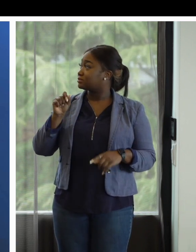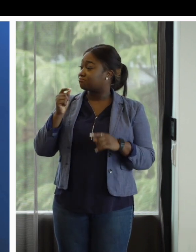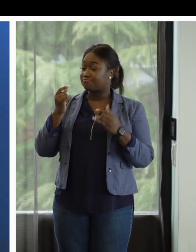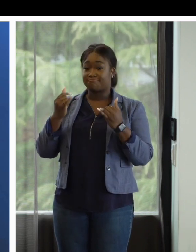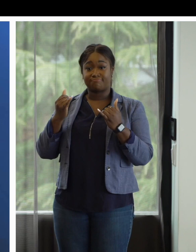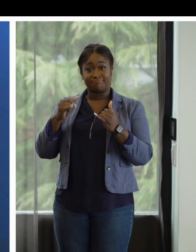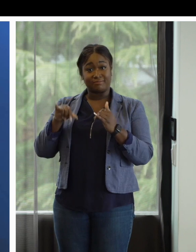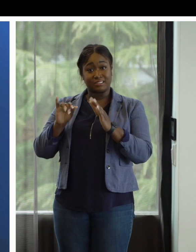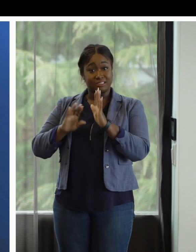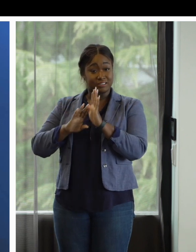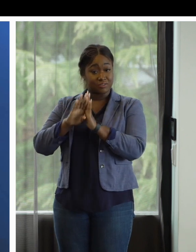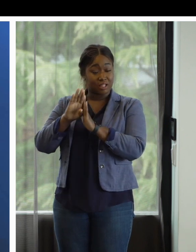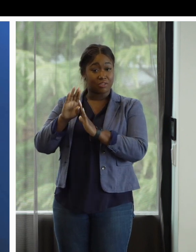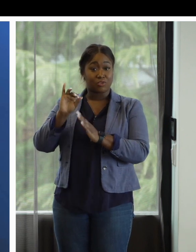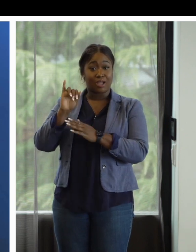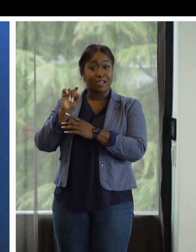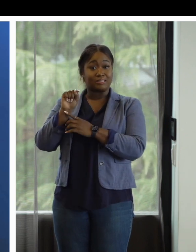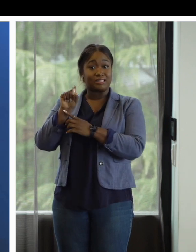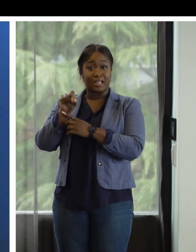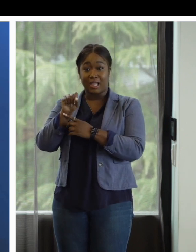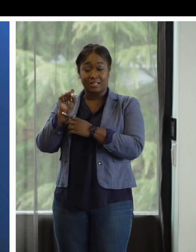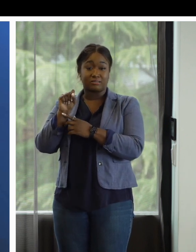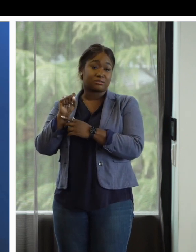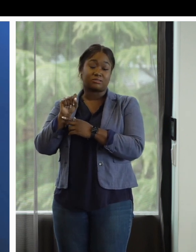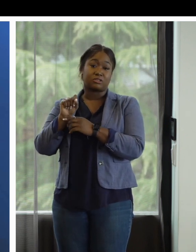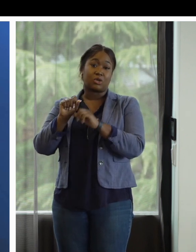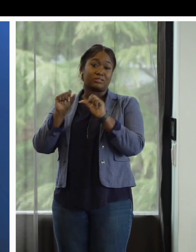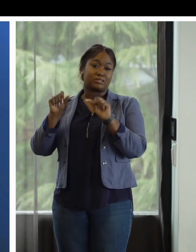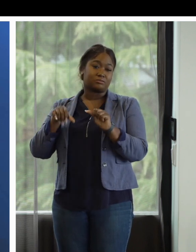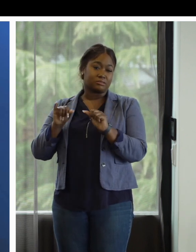I T S architecture and then in I T E project